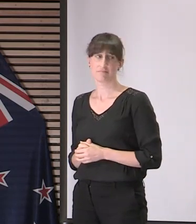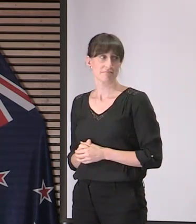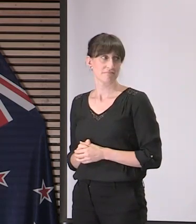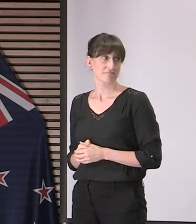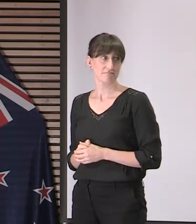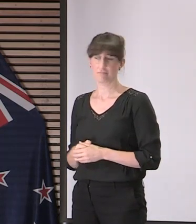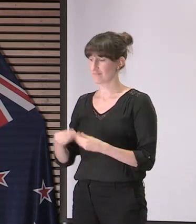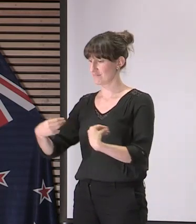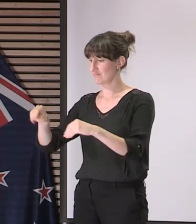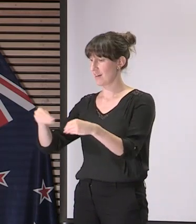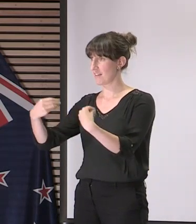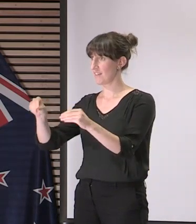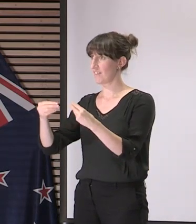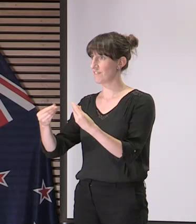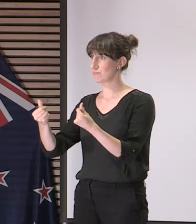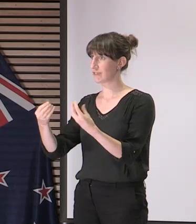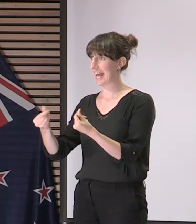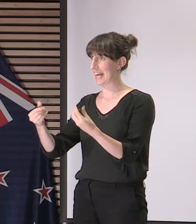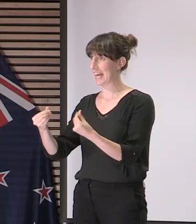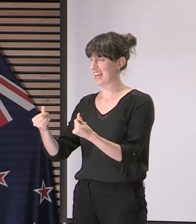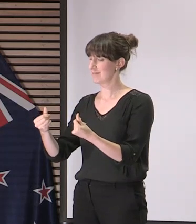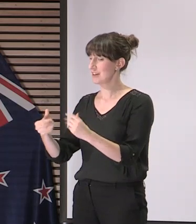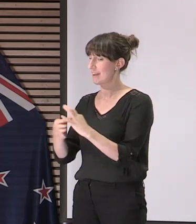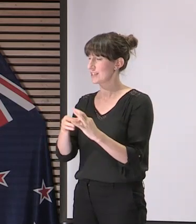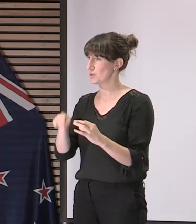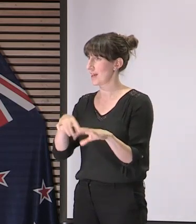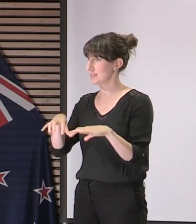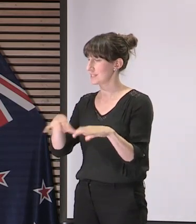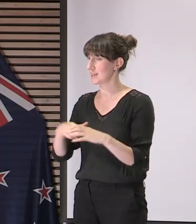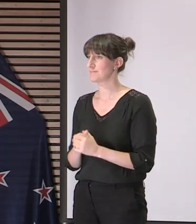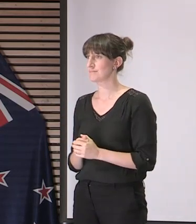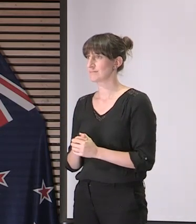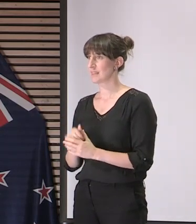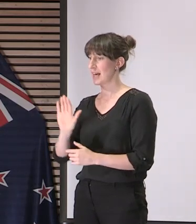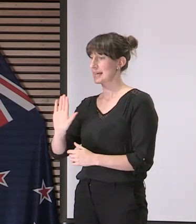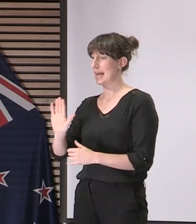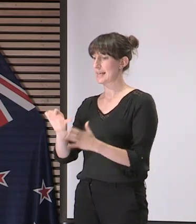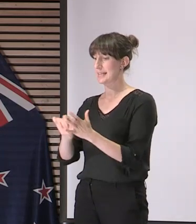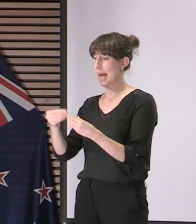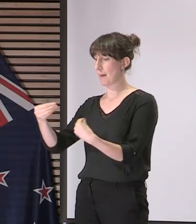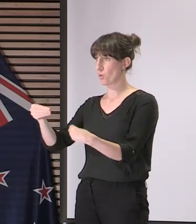pens, some crayons, a glue